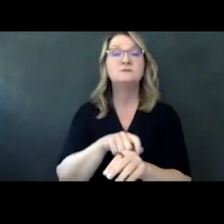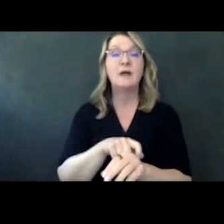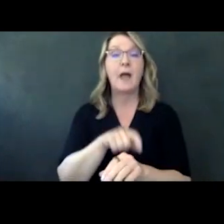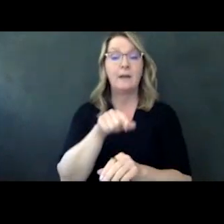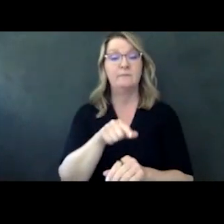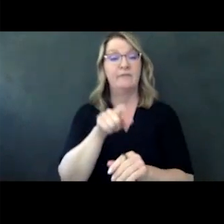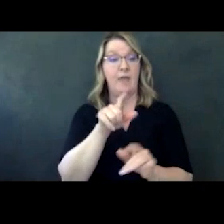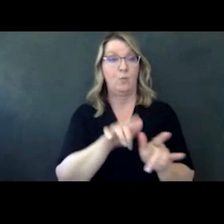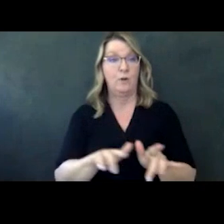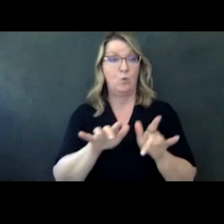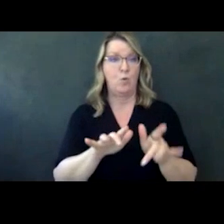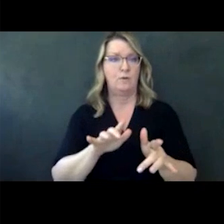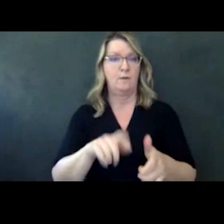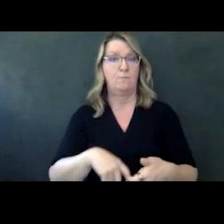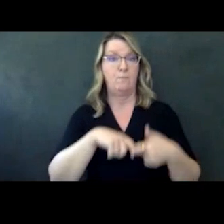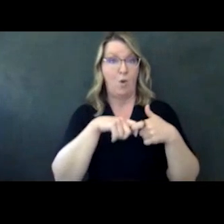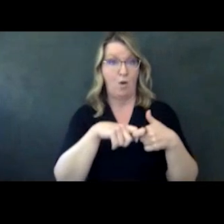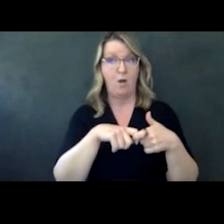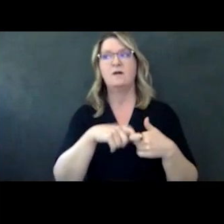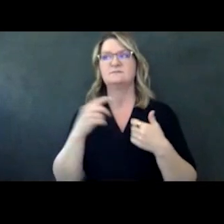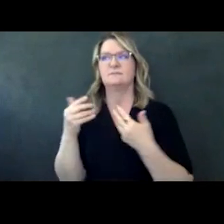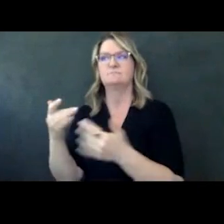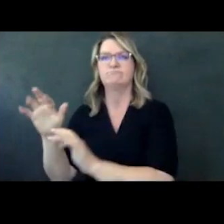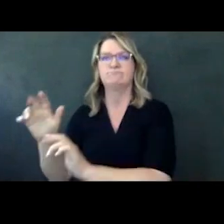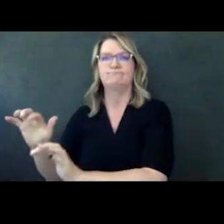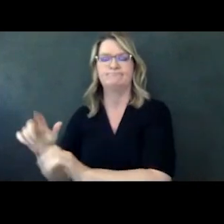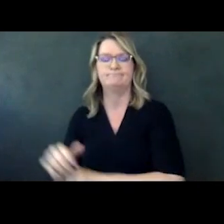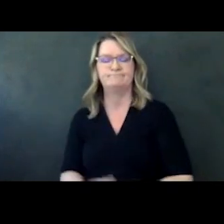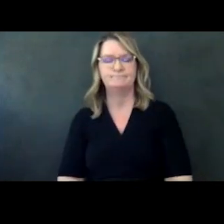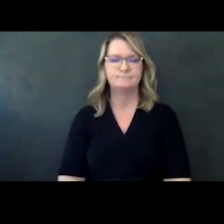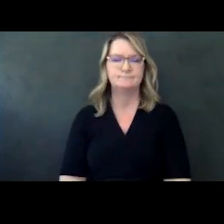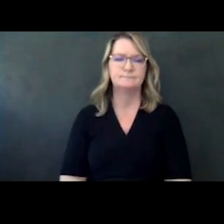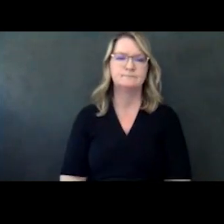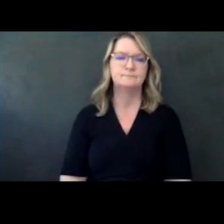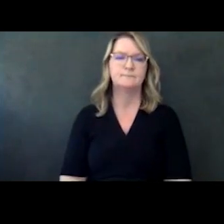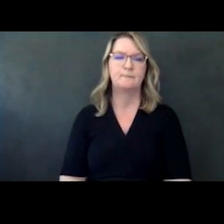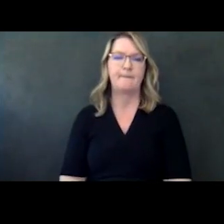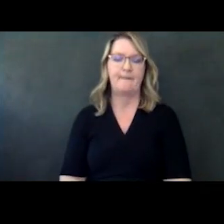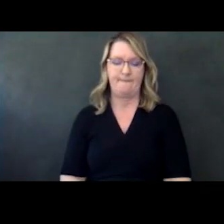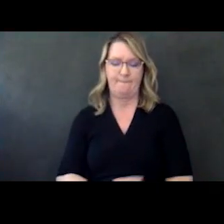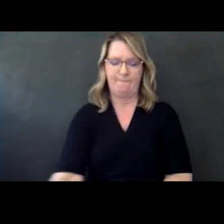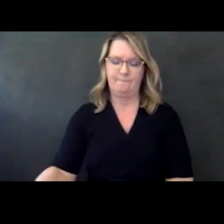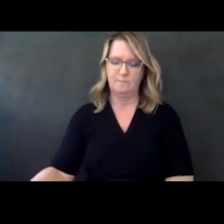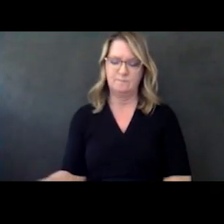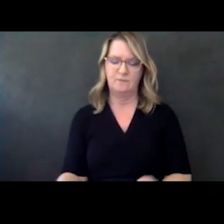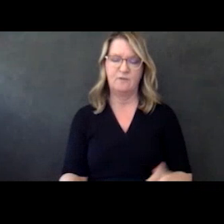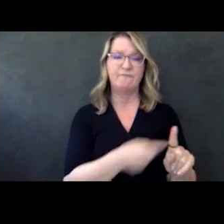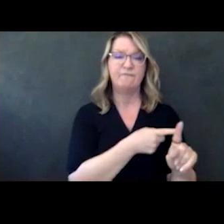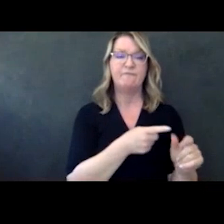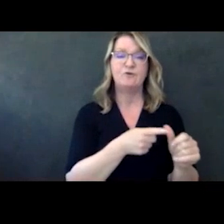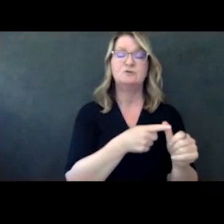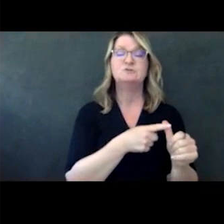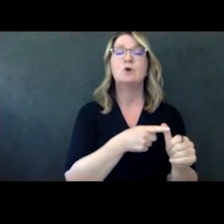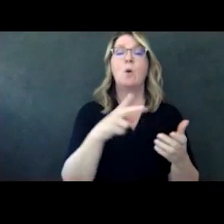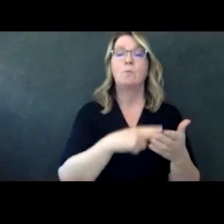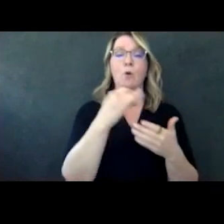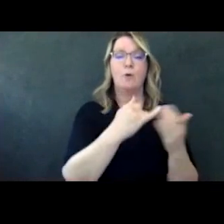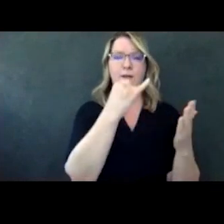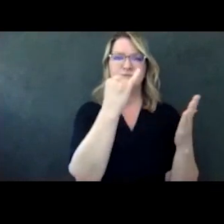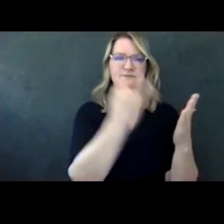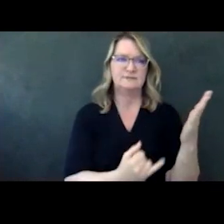recording as needed. Ready to begin? All right, let's start with program design. Ask yourself, why